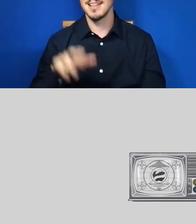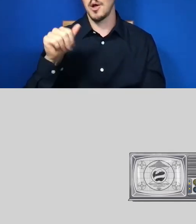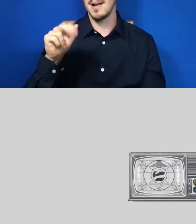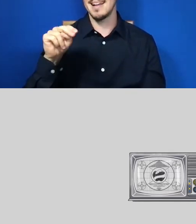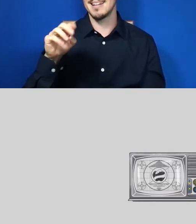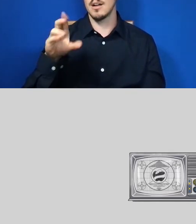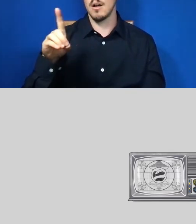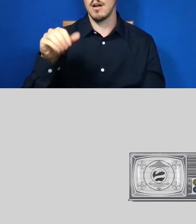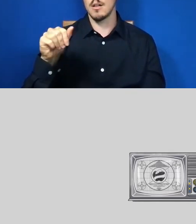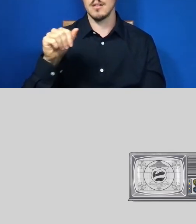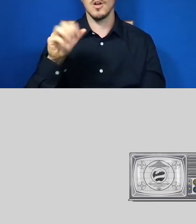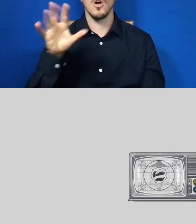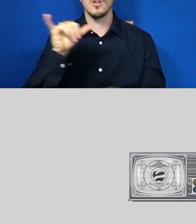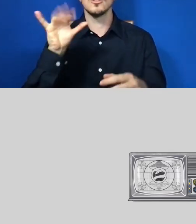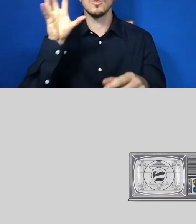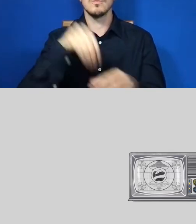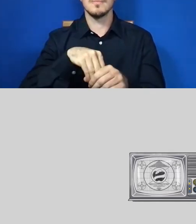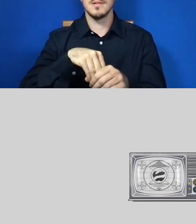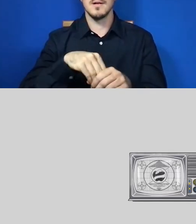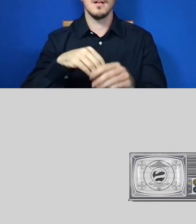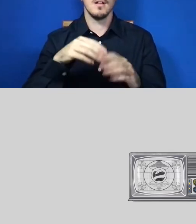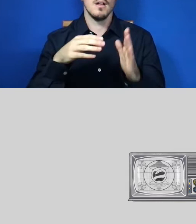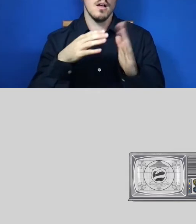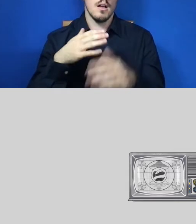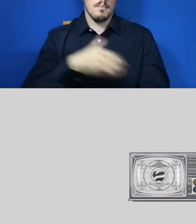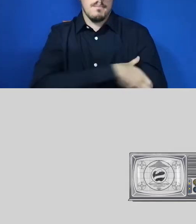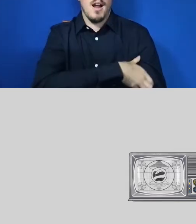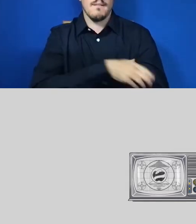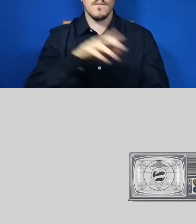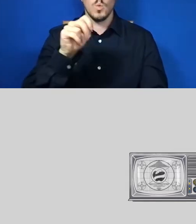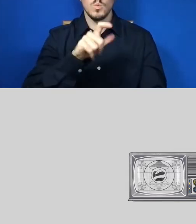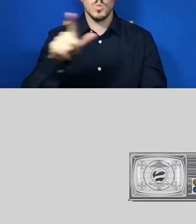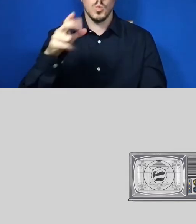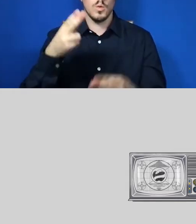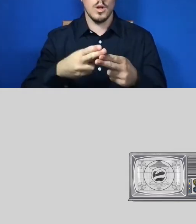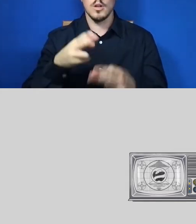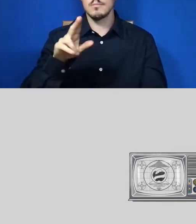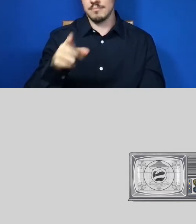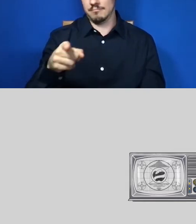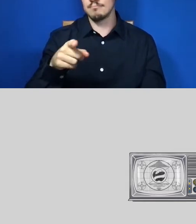Anaconda also includes a very powerful tool called Jupyter Notebook.